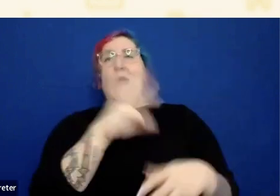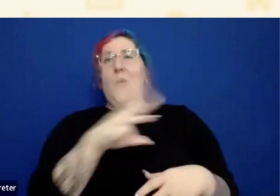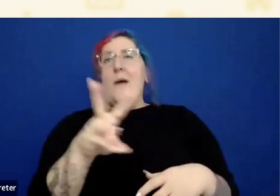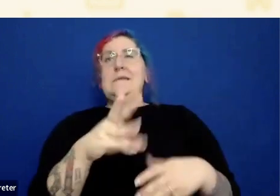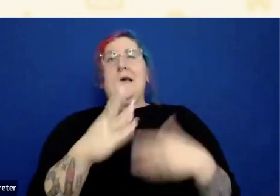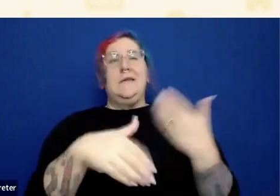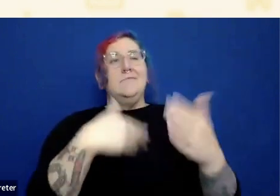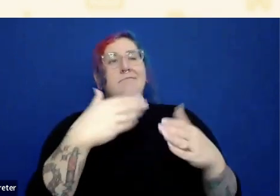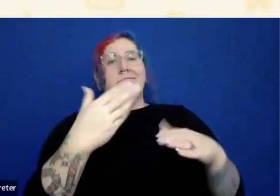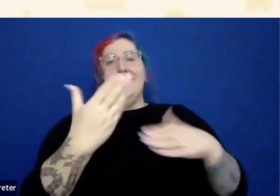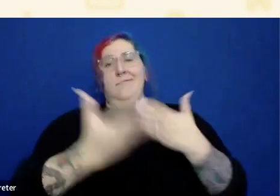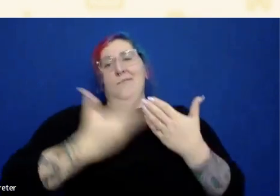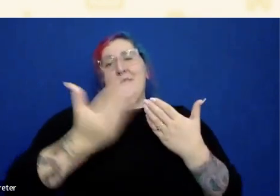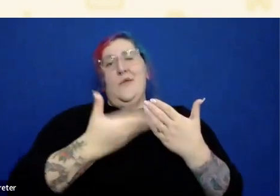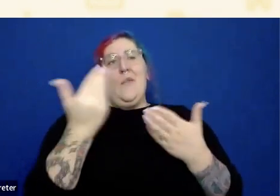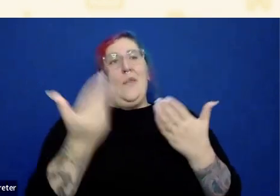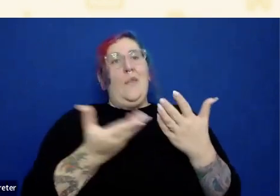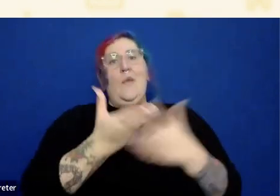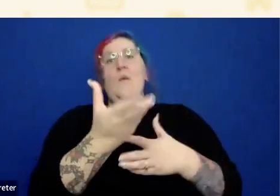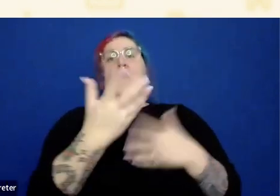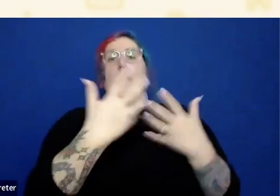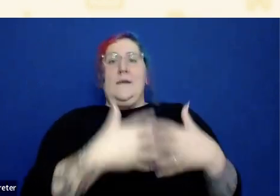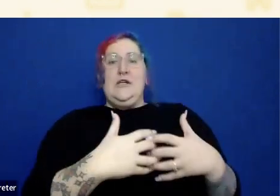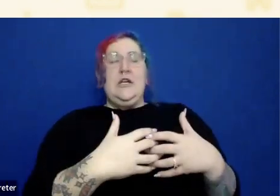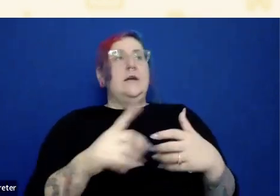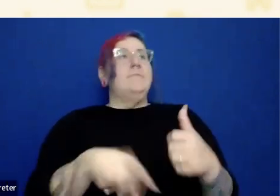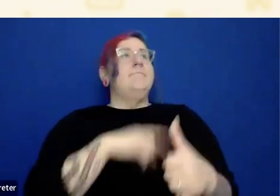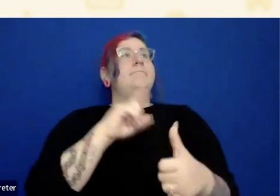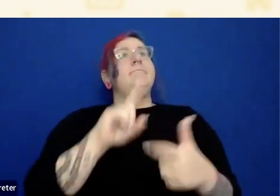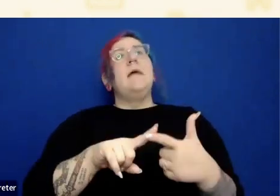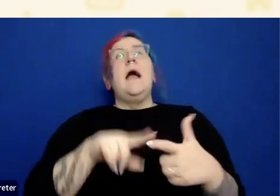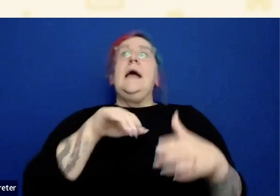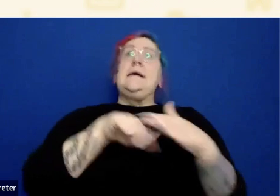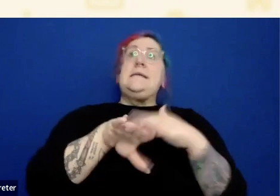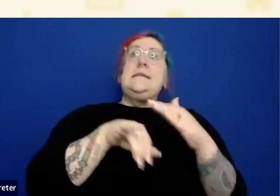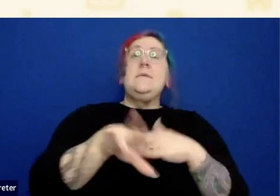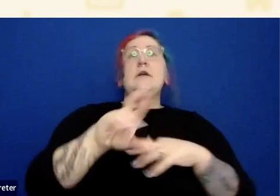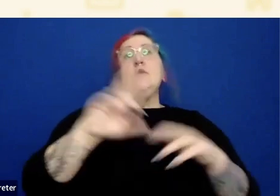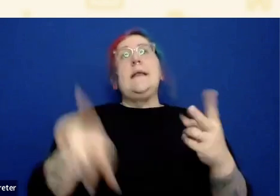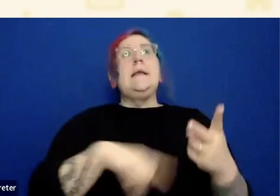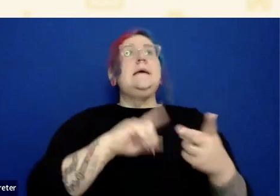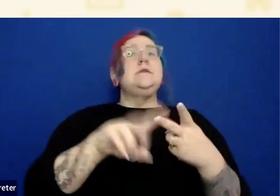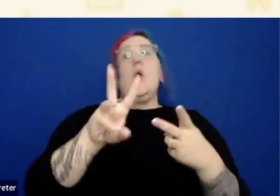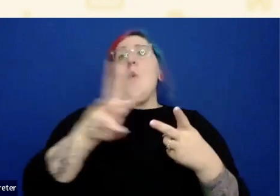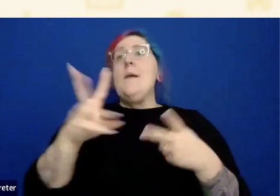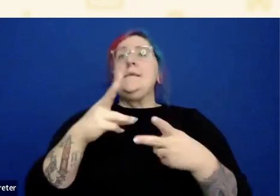of websites: classic themes, accessibility-ready themes, page builders, sites built with the WordPress site editor.